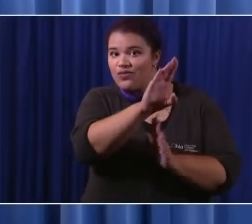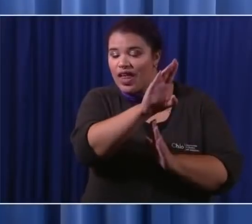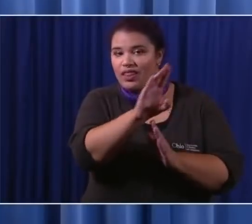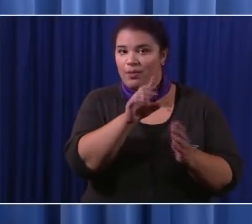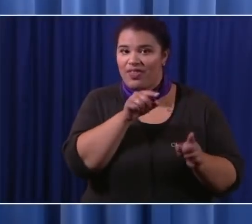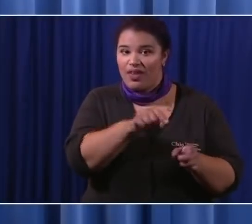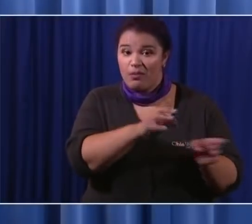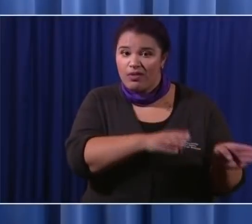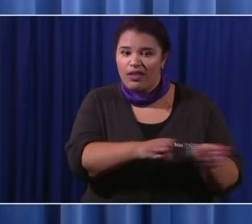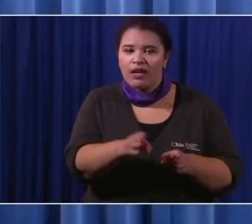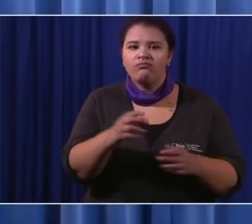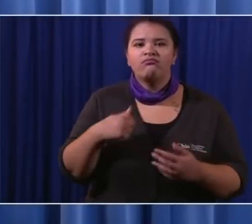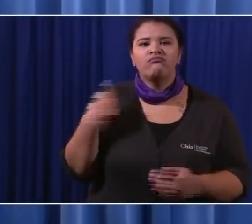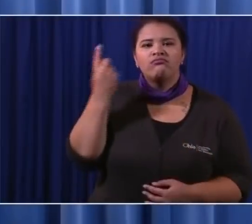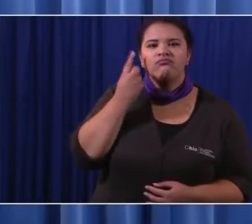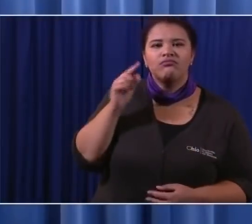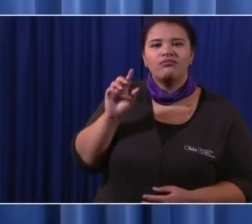TODAY'S HEALTH ORDER DID DOCTOR